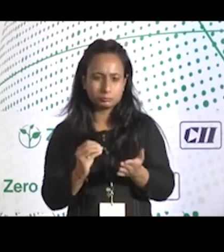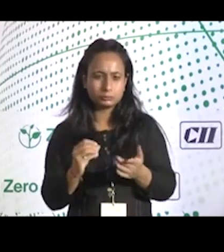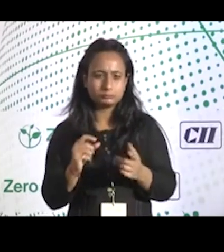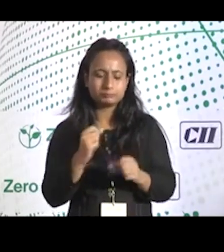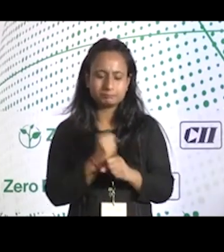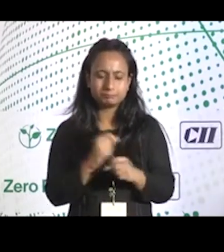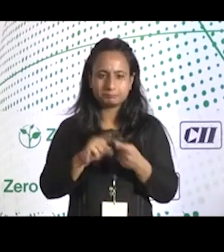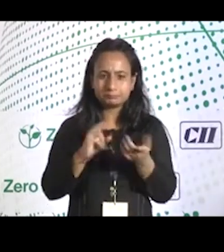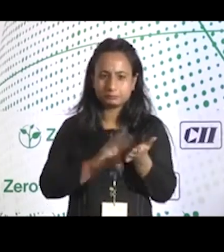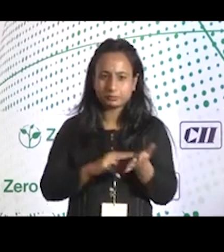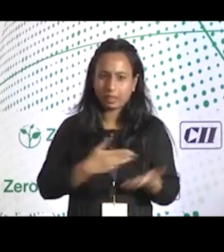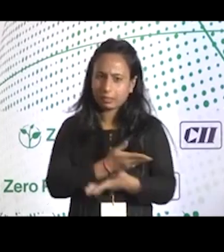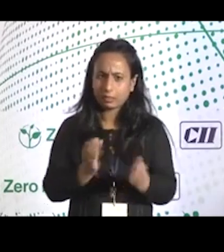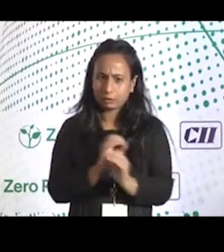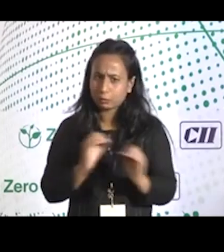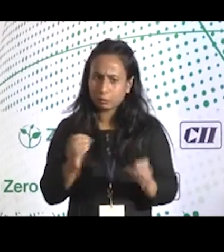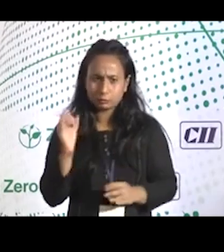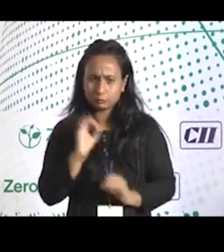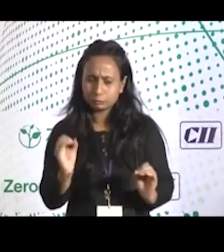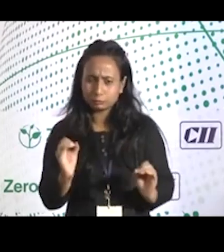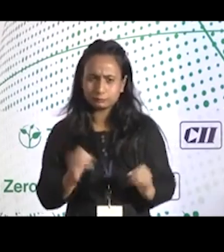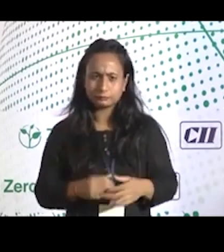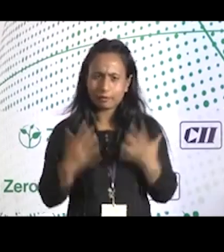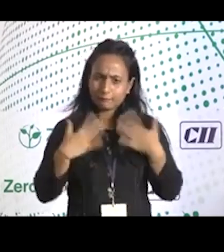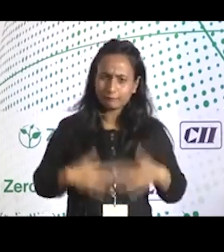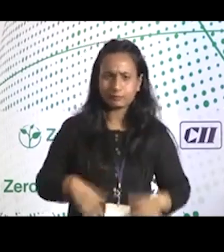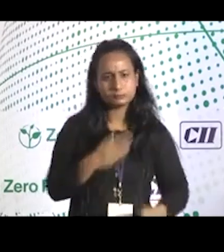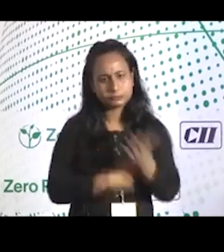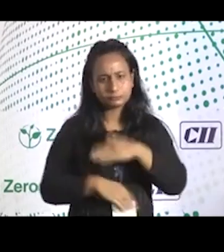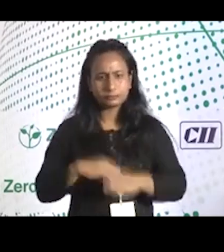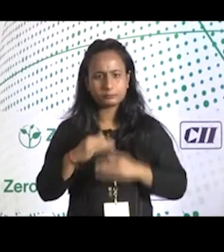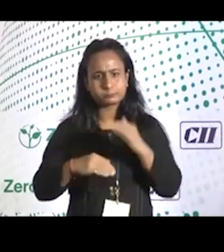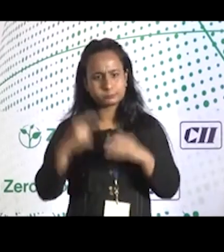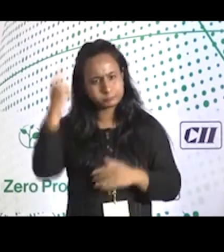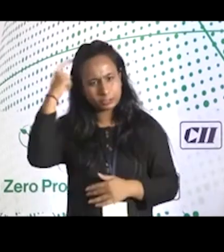of this physical disability and there is neurodevelopmental disabilities.